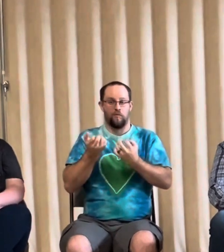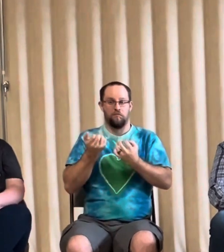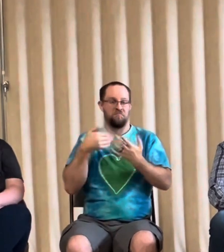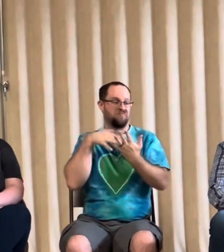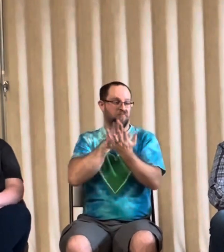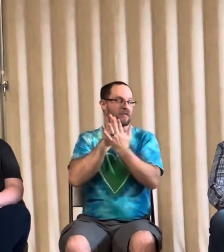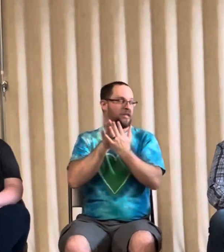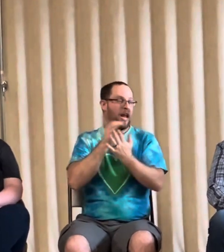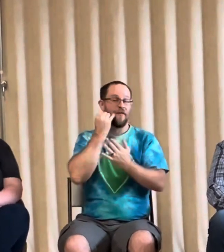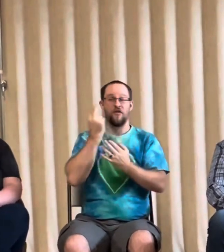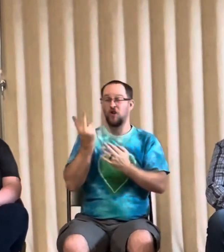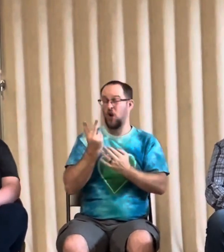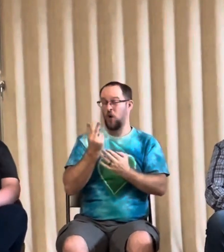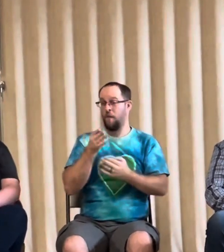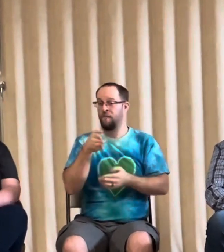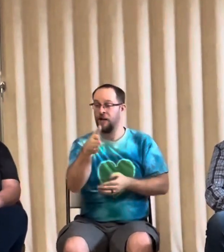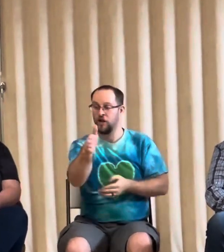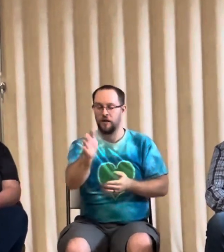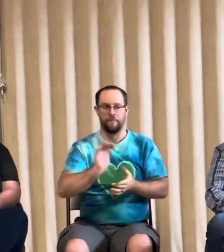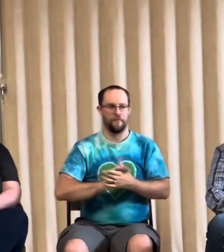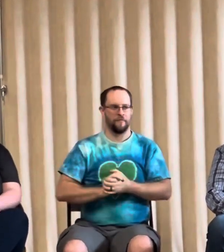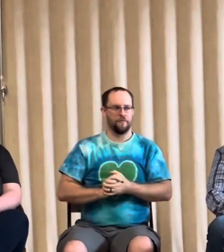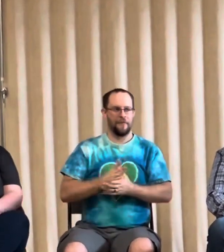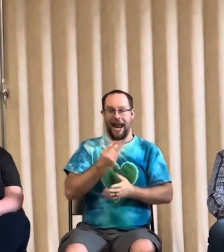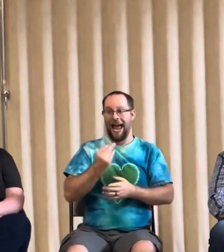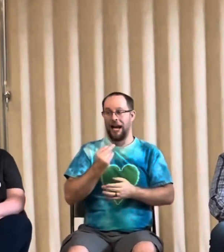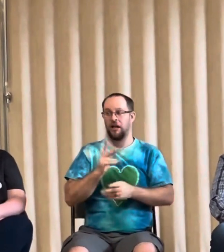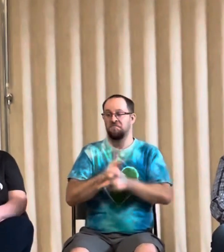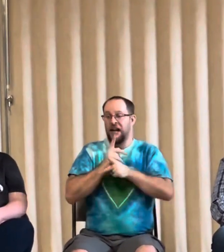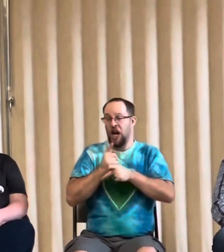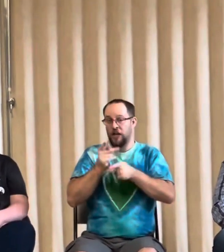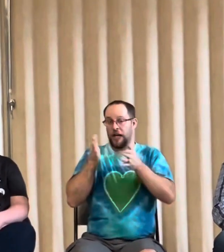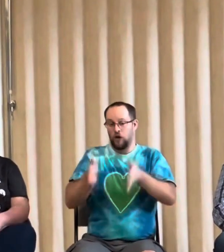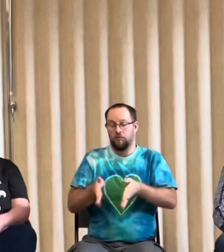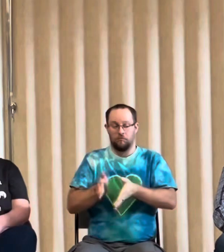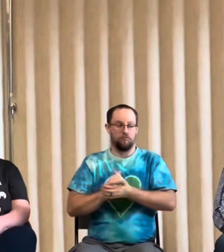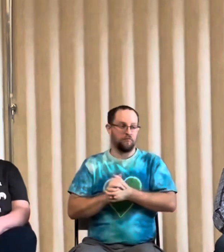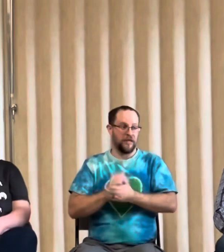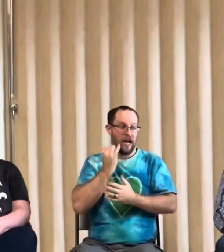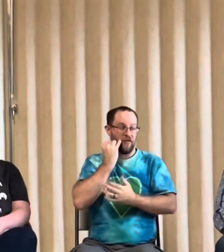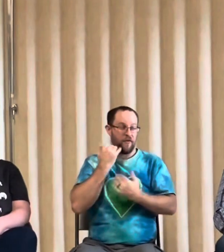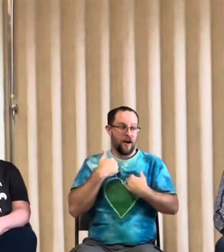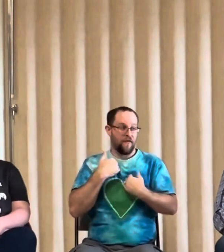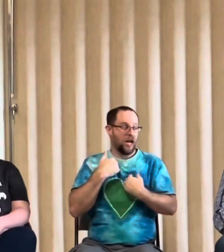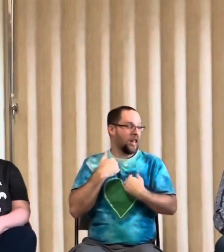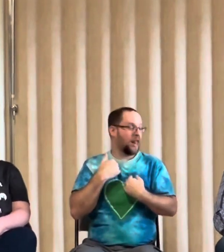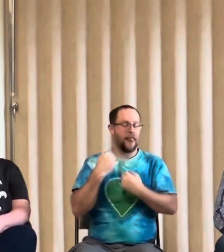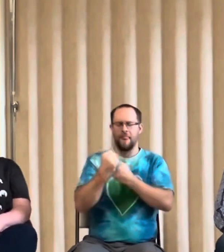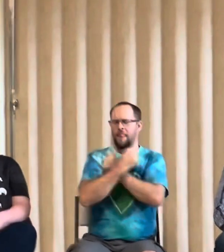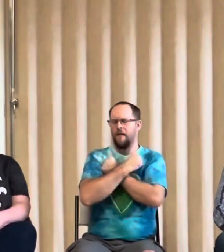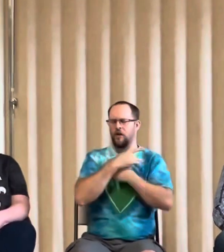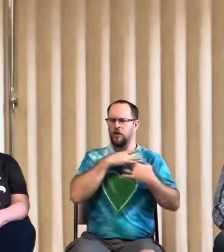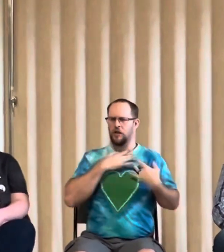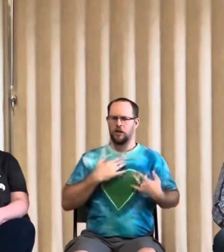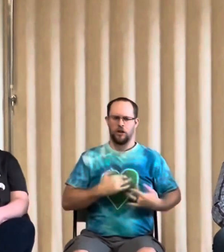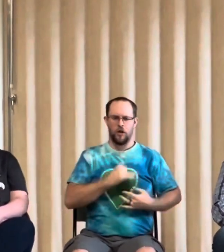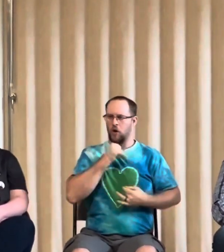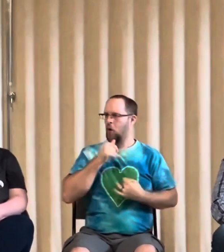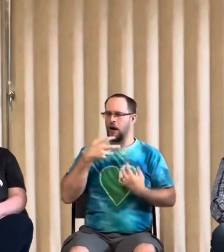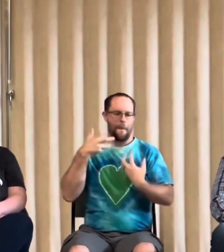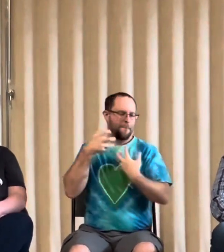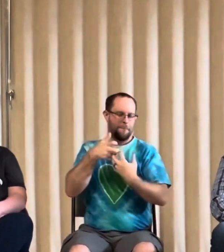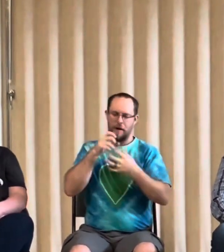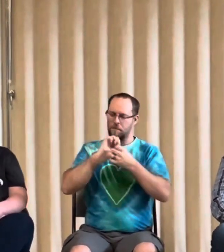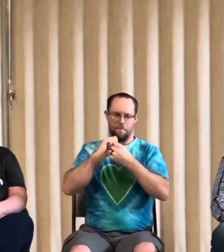If you have two fish! And a caretaker, if you have love in your heart, don't need a matchmaker!